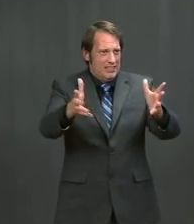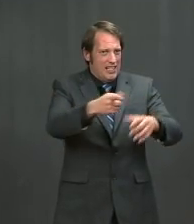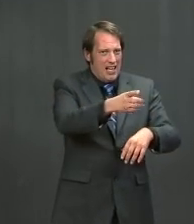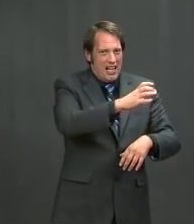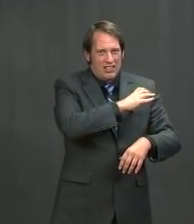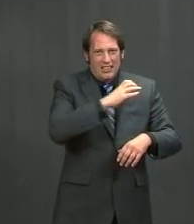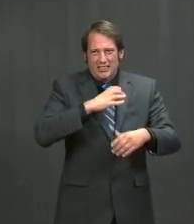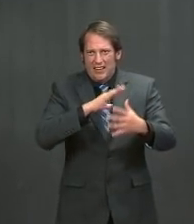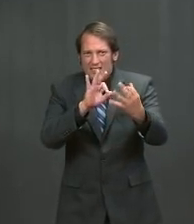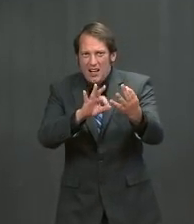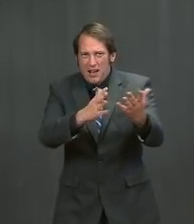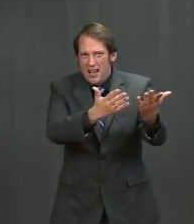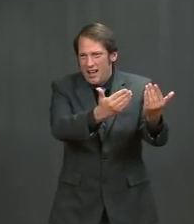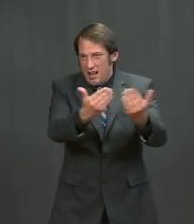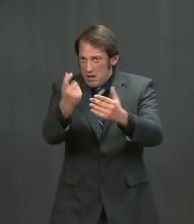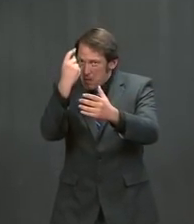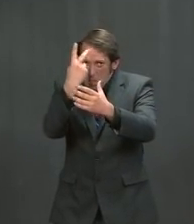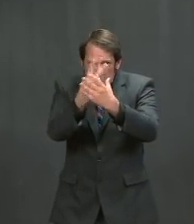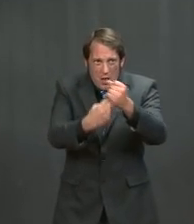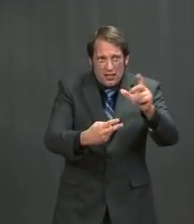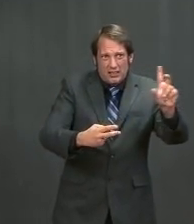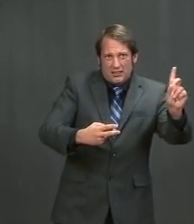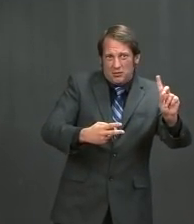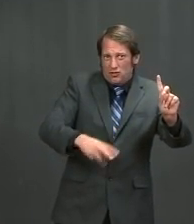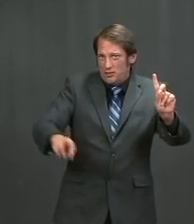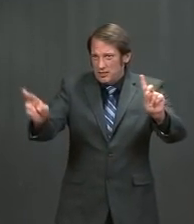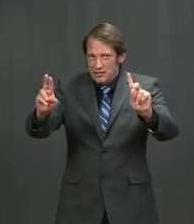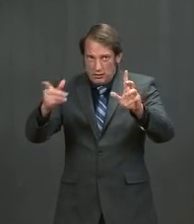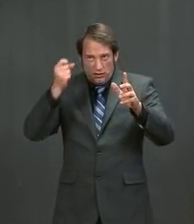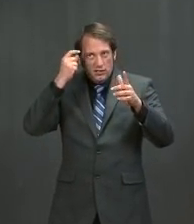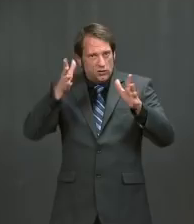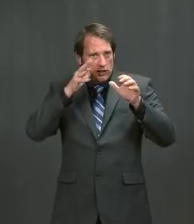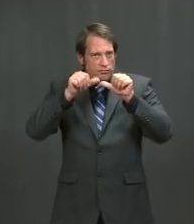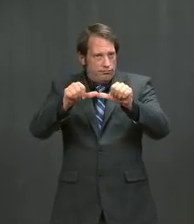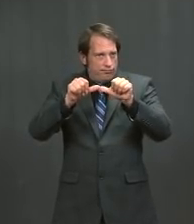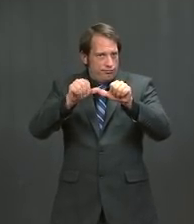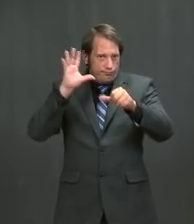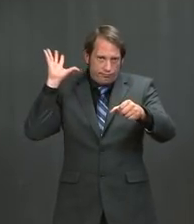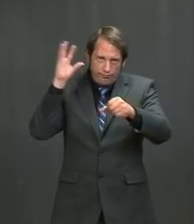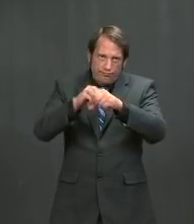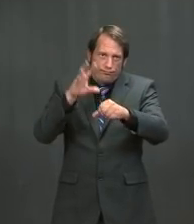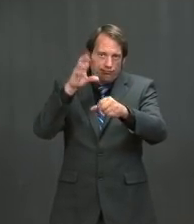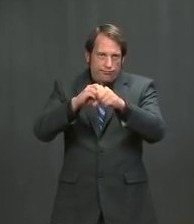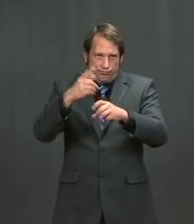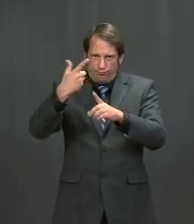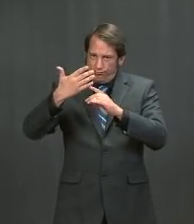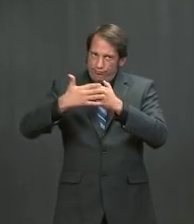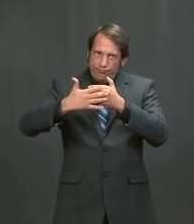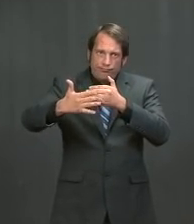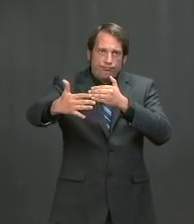and they will continue to play that role over the course of the coming weeks and months. So, Jobs Cabinet members to date have made